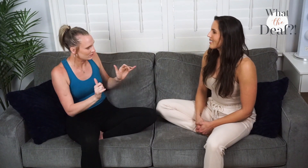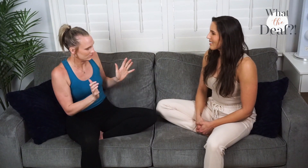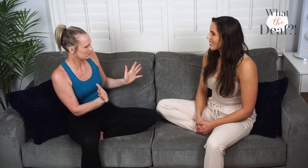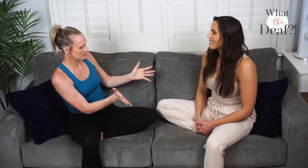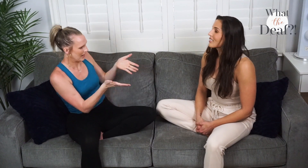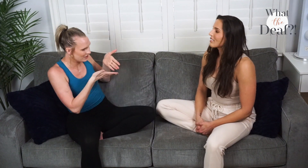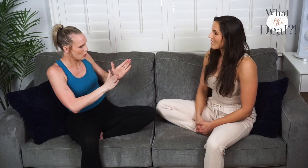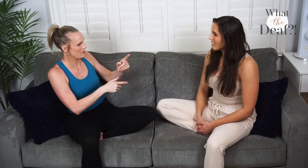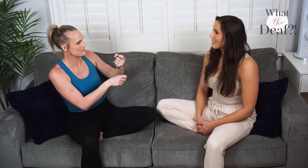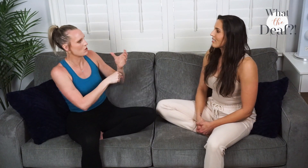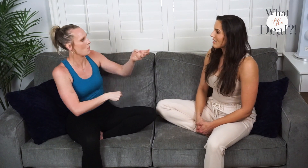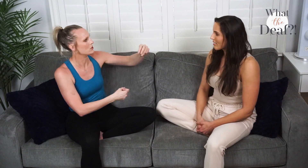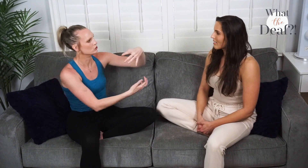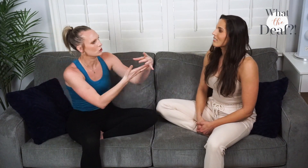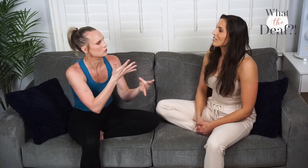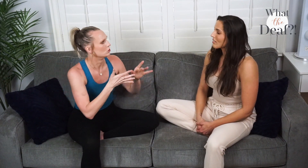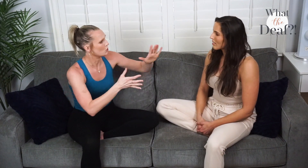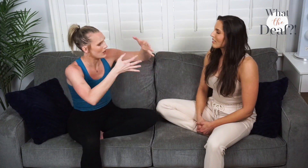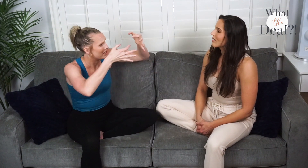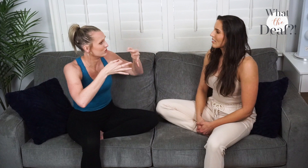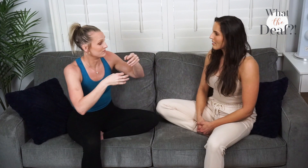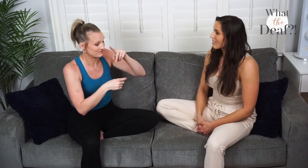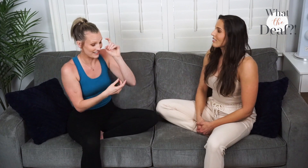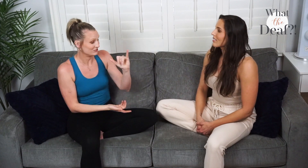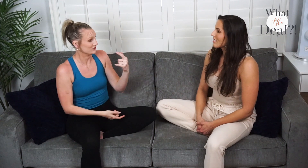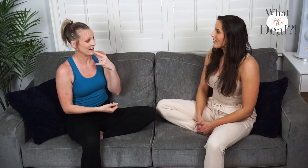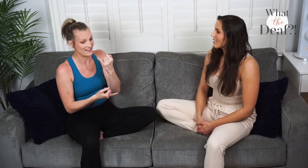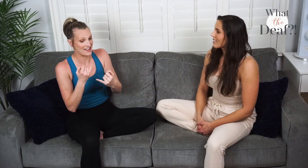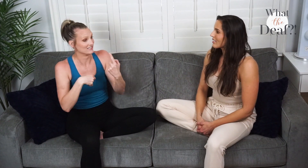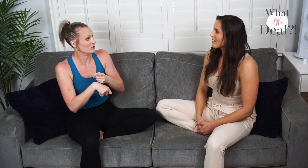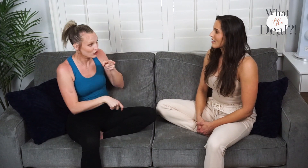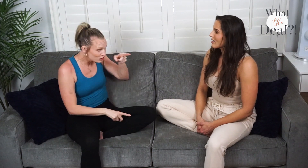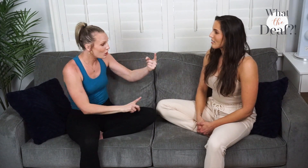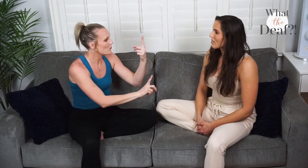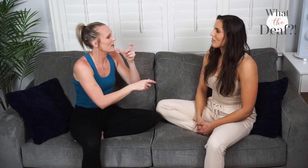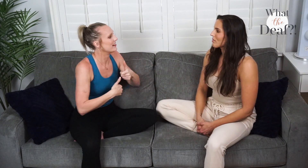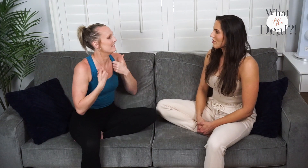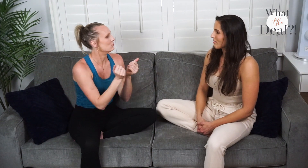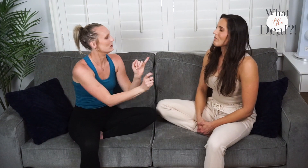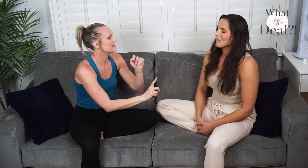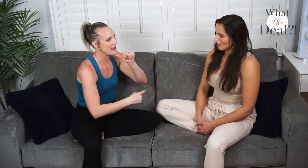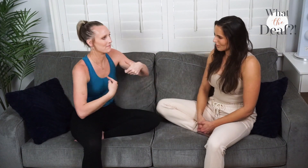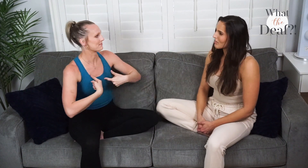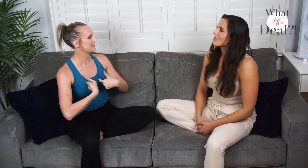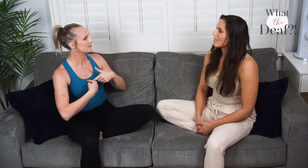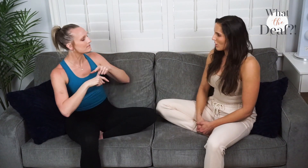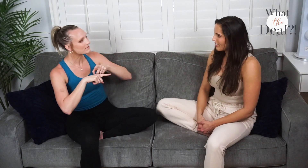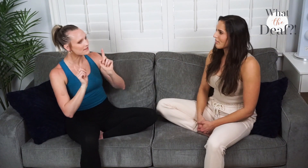and still encourage you to make your own choices and decisions because like you said, at the end of the day, you have to live with it, not me.